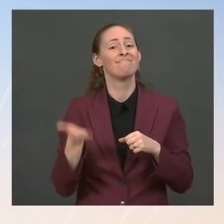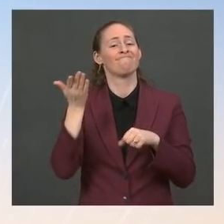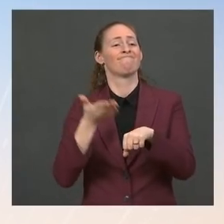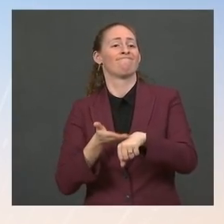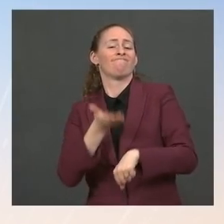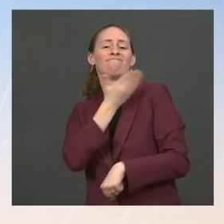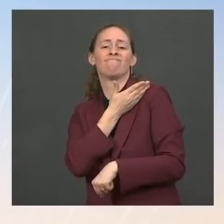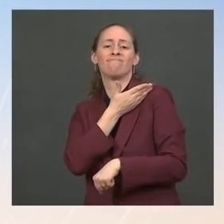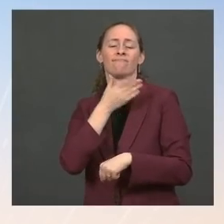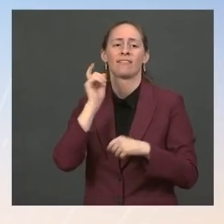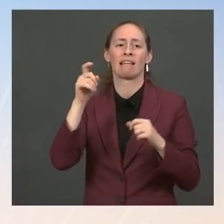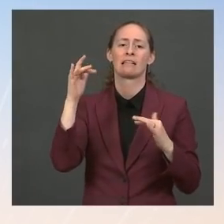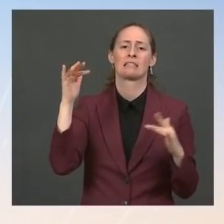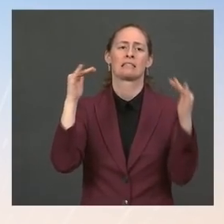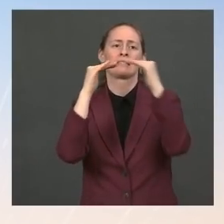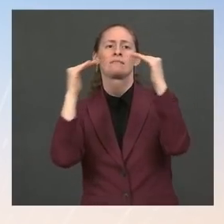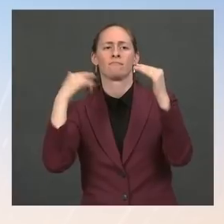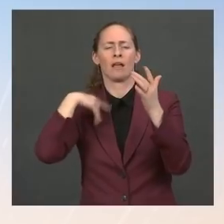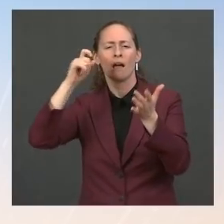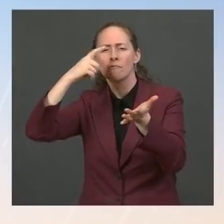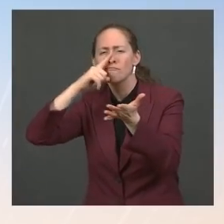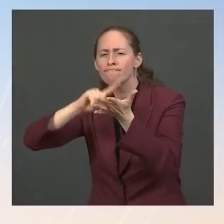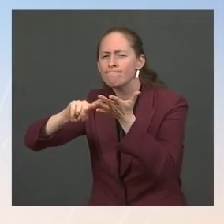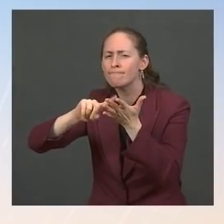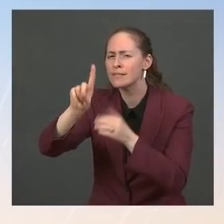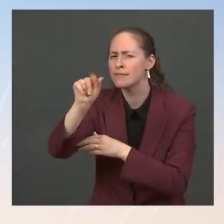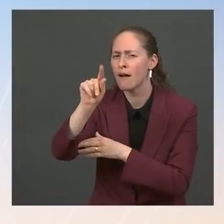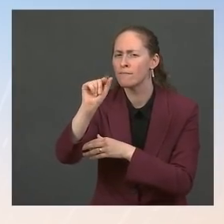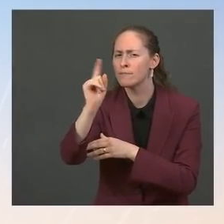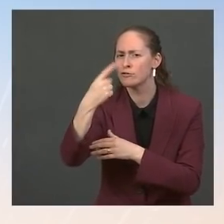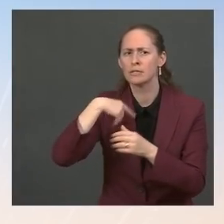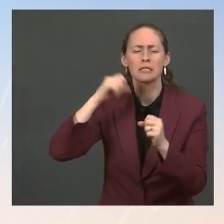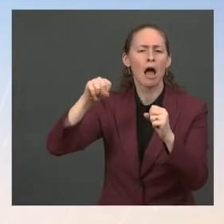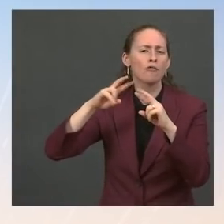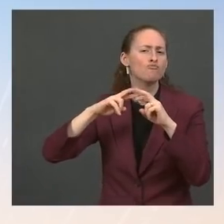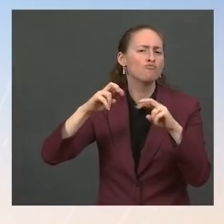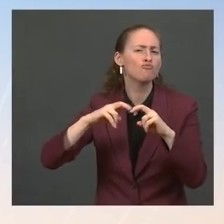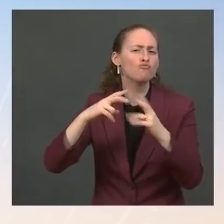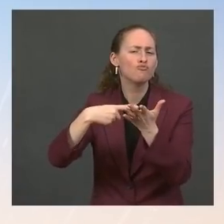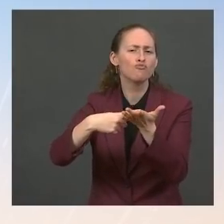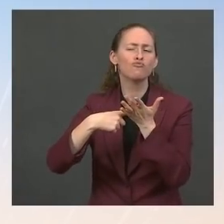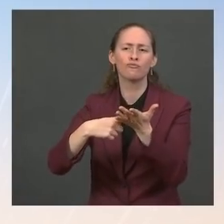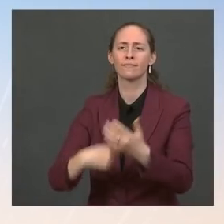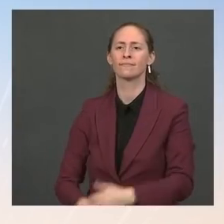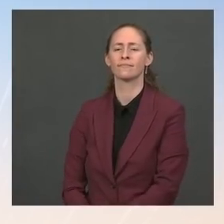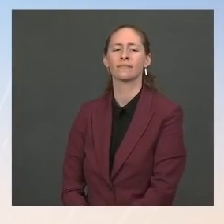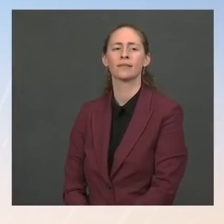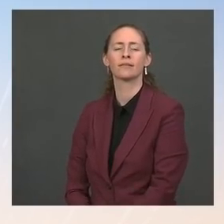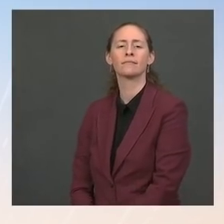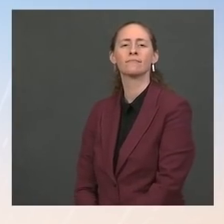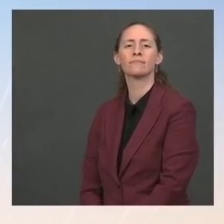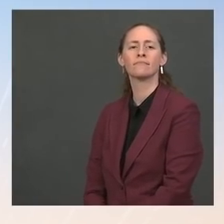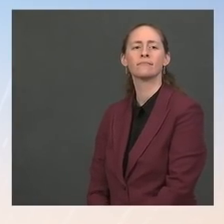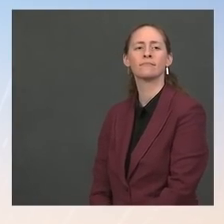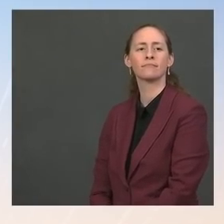The Press: And then, just a quick question on the infrastructure bill -- because, in Baltimore, the President talked about how it will ease congestion at ports.